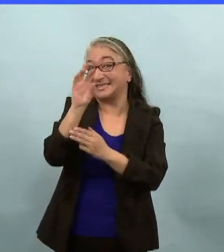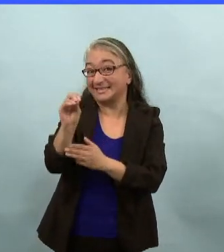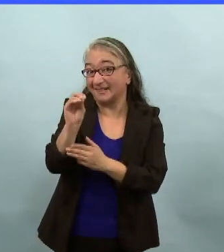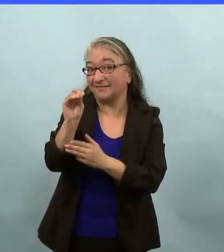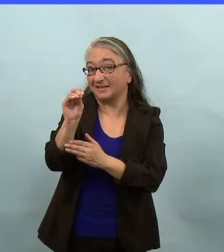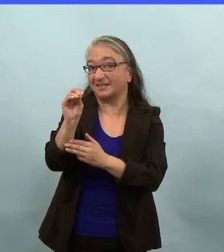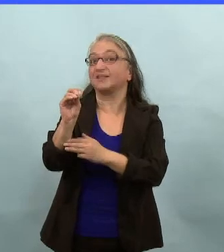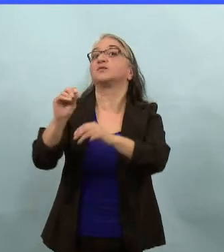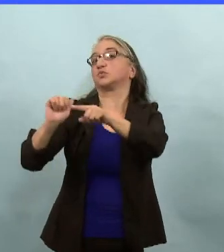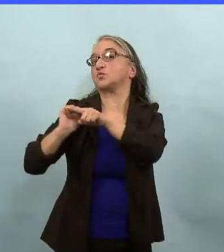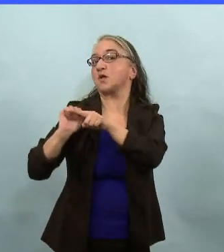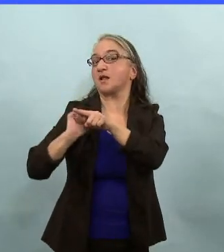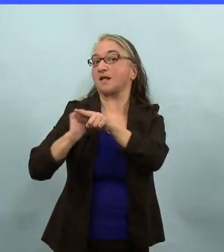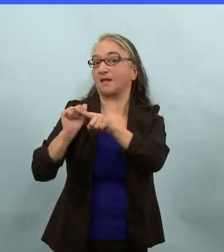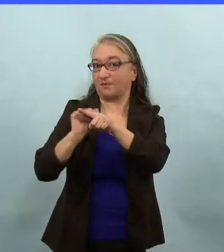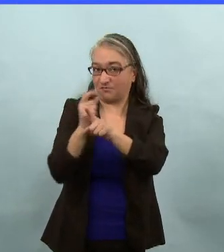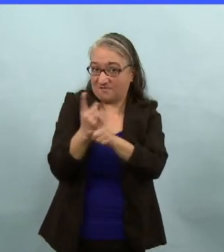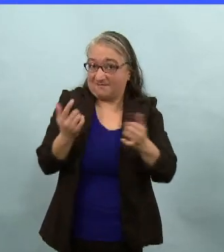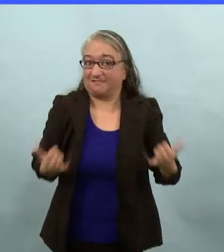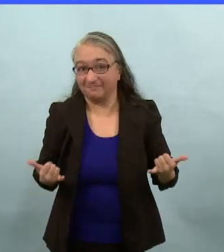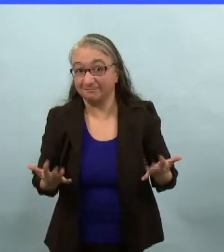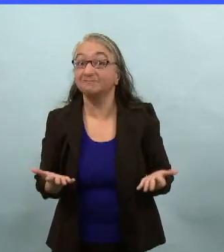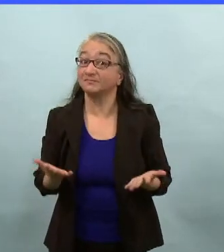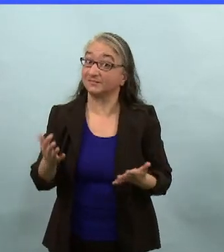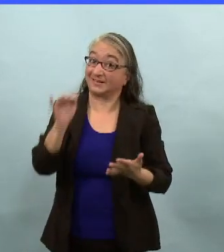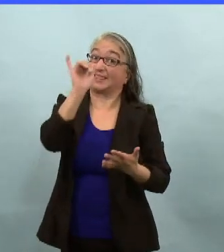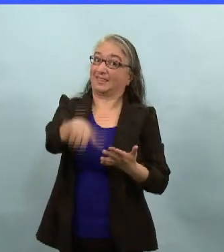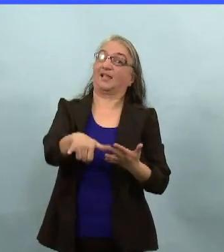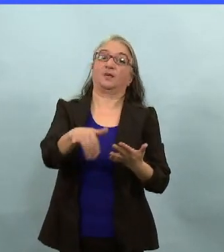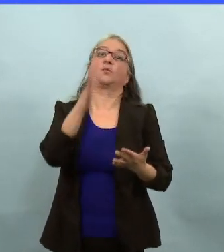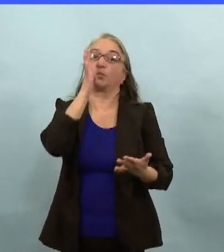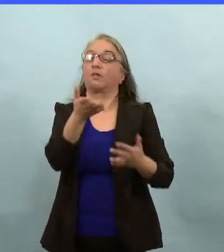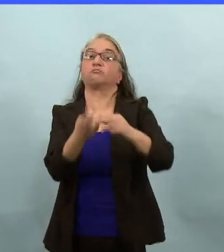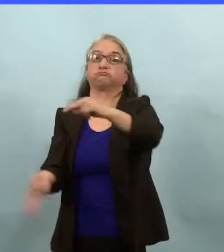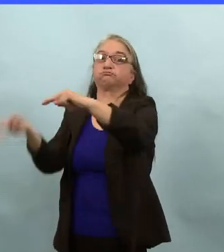and so that's how we increase capacity in the system is ensuring that we have more nurses